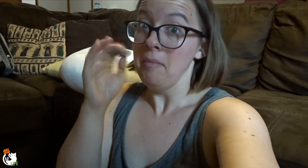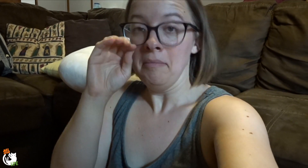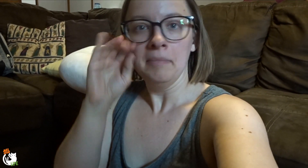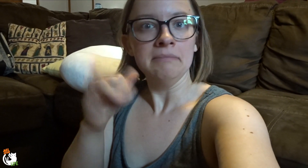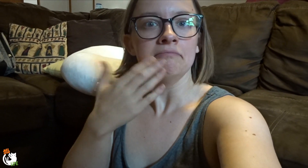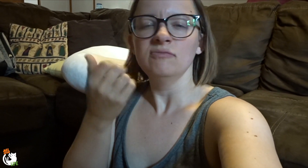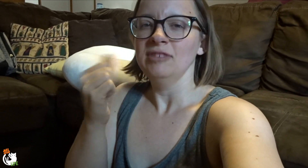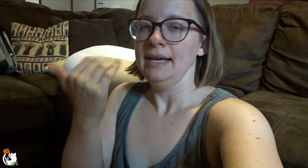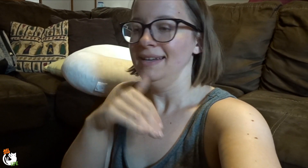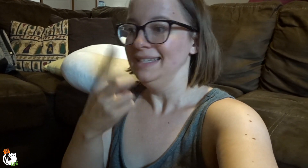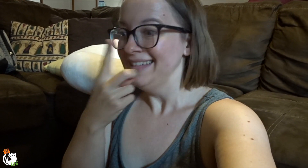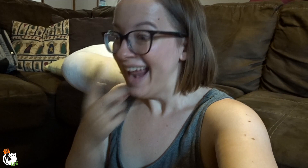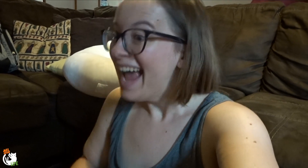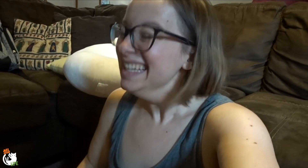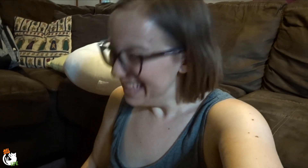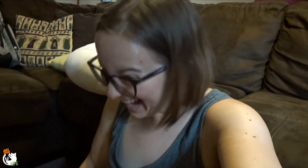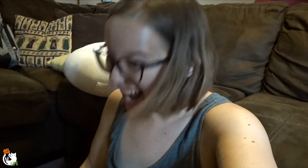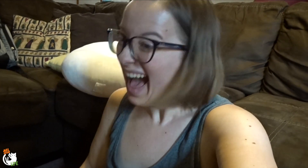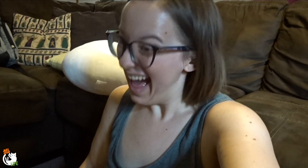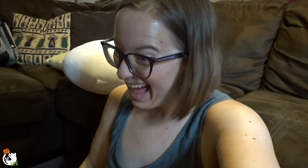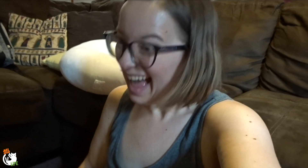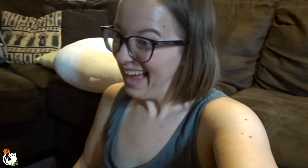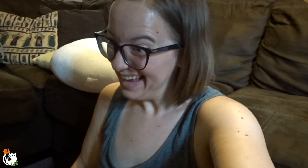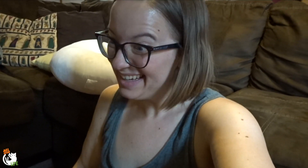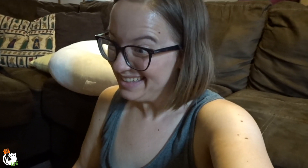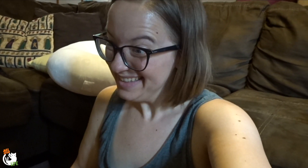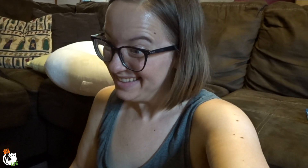So it seems that's good. We'll try again at dinner. Yes we will.